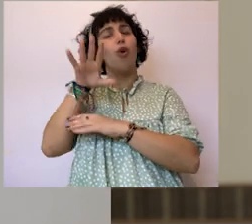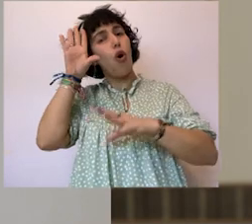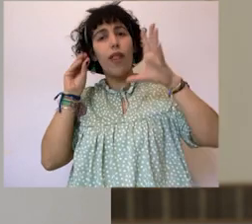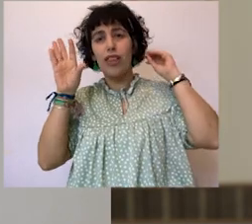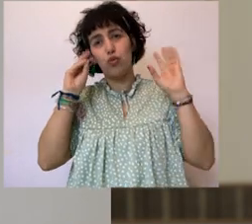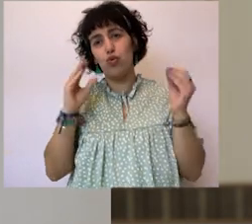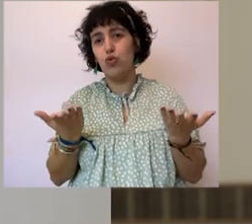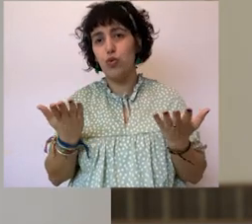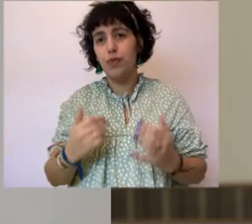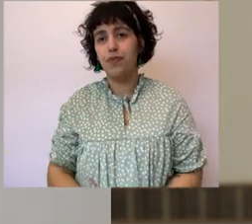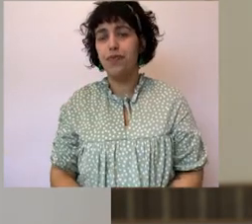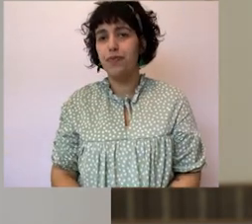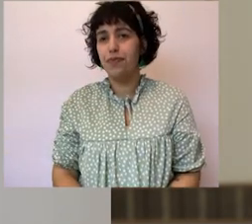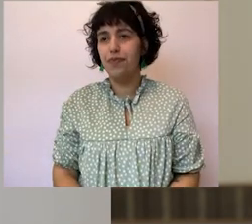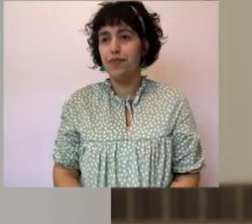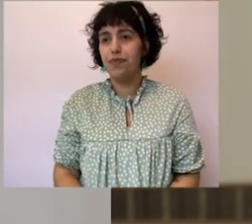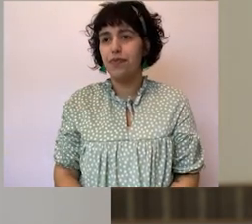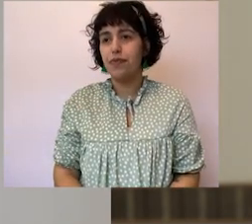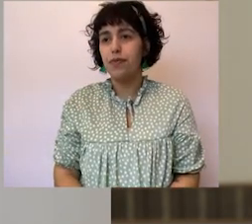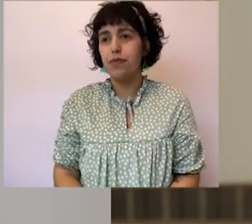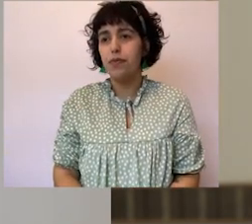Even if I won't tell anyone or see them